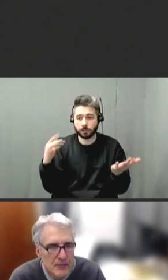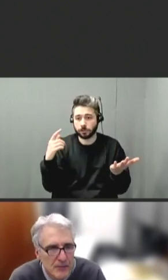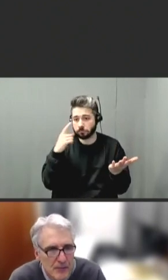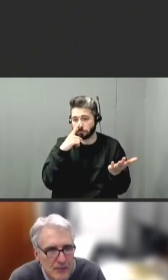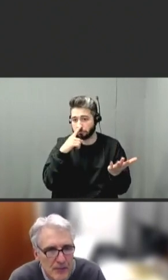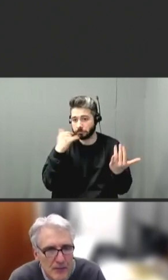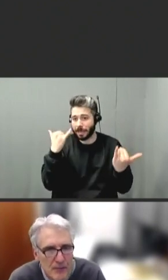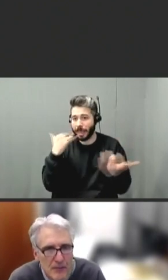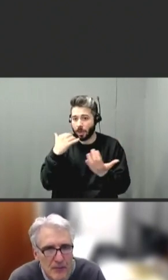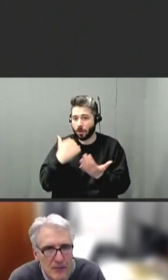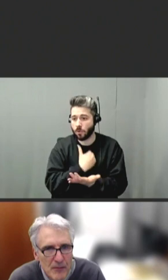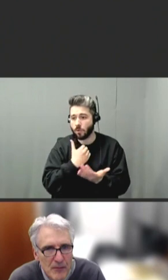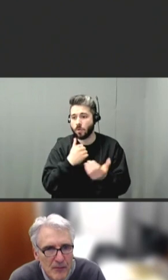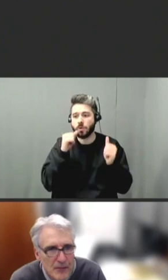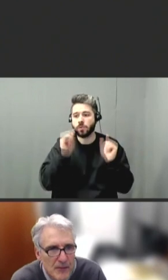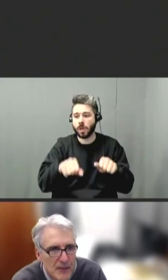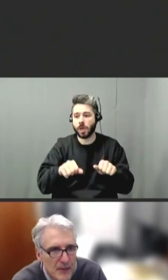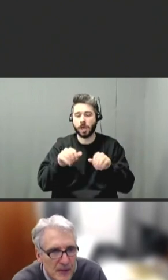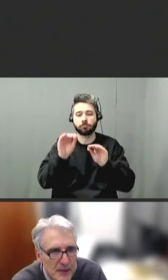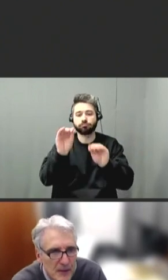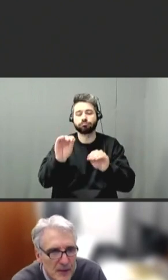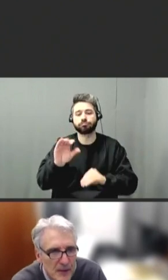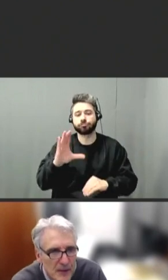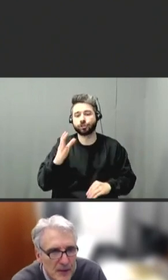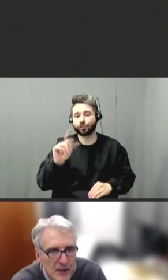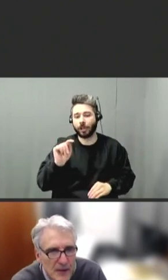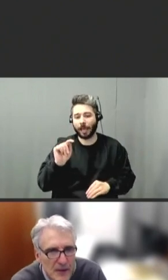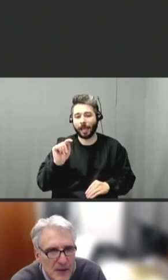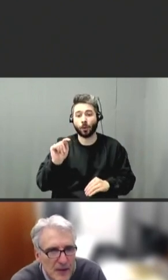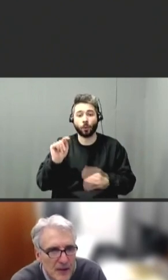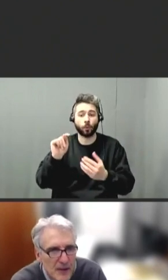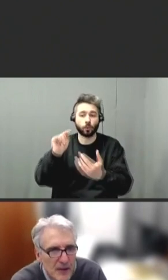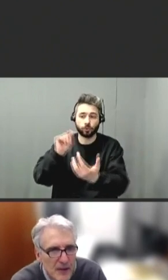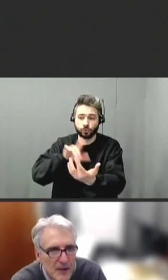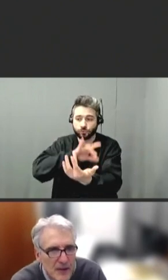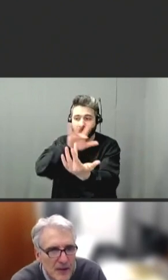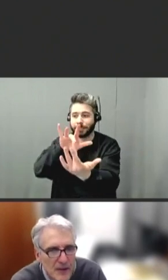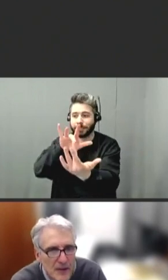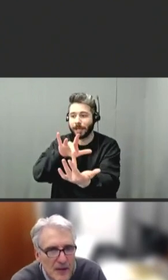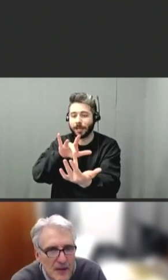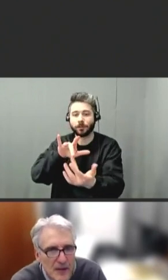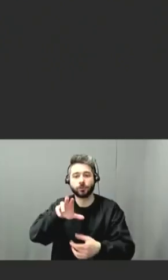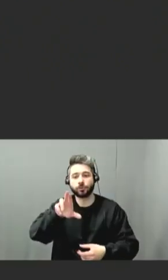or you could put them in the chat, or certainly reach out to Rob, or Steve,